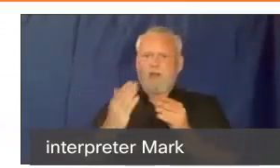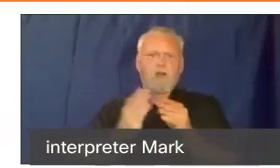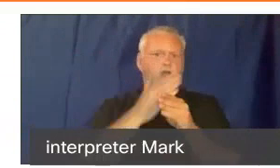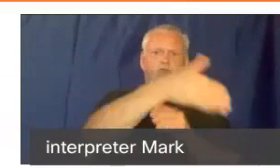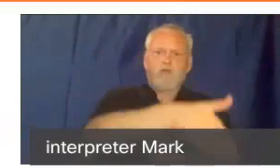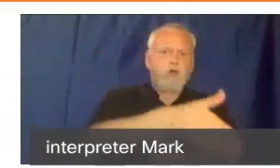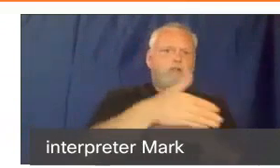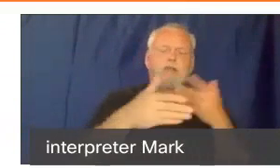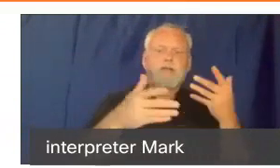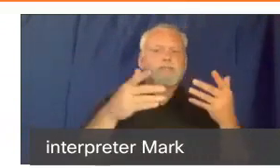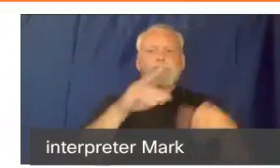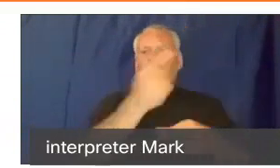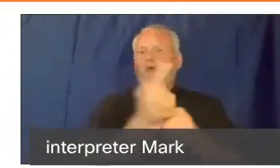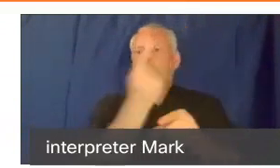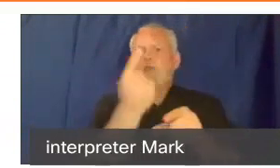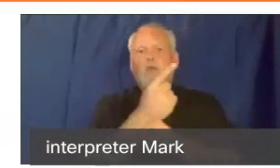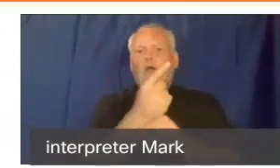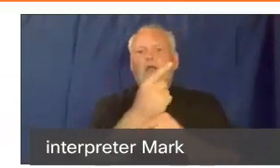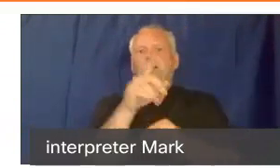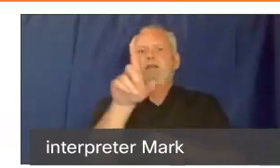Driveway.